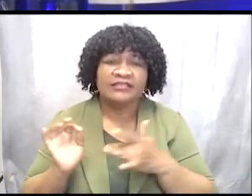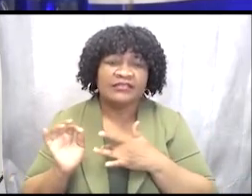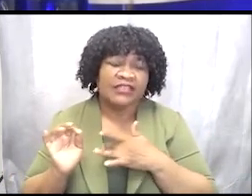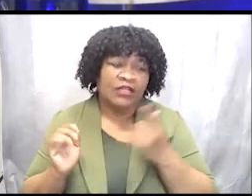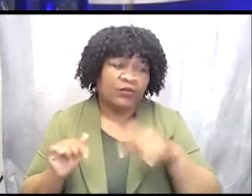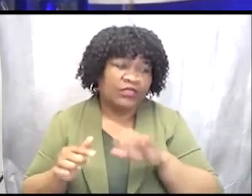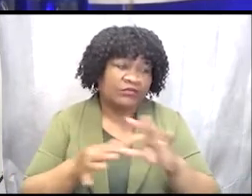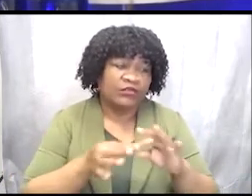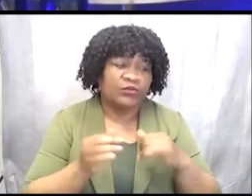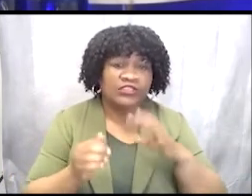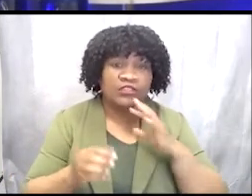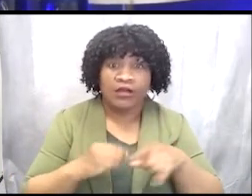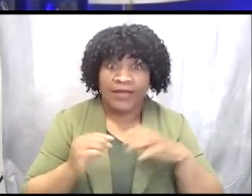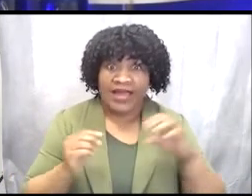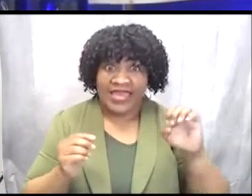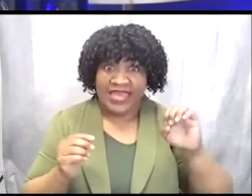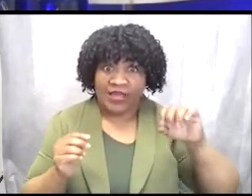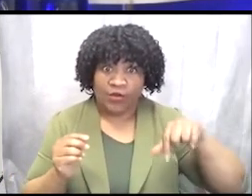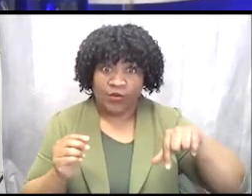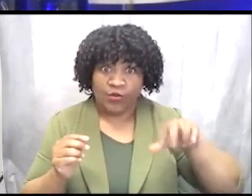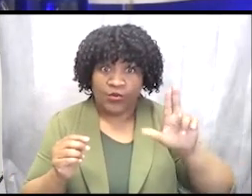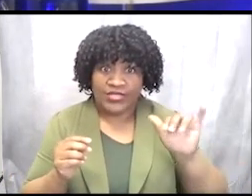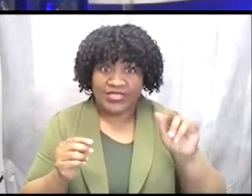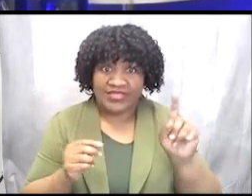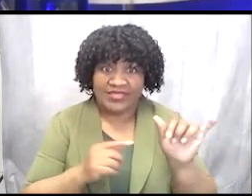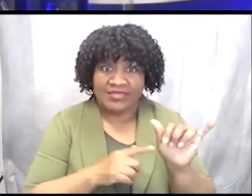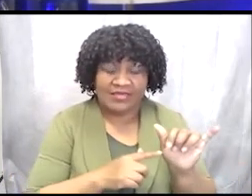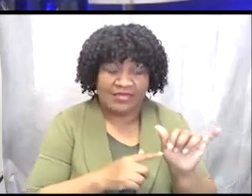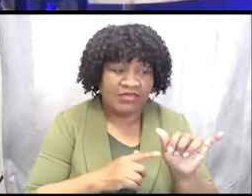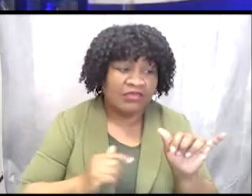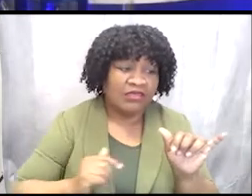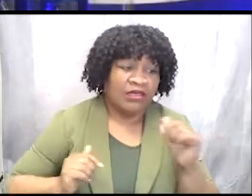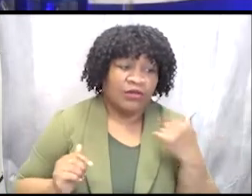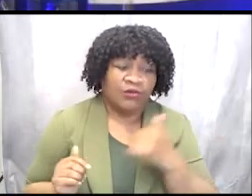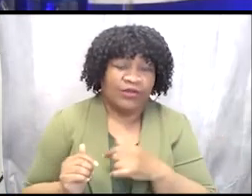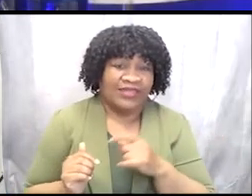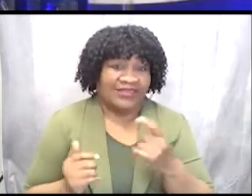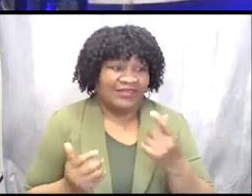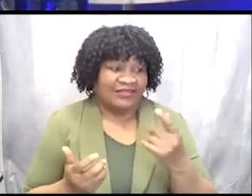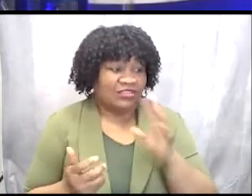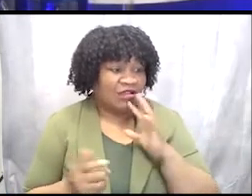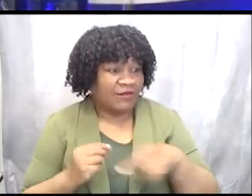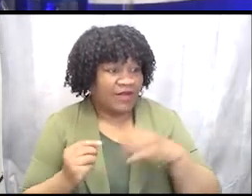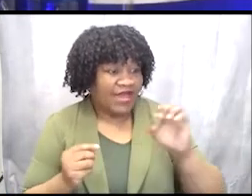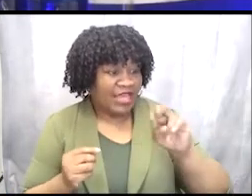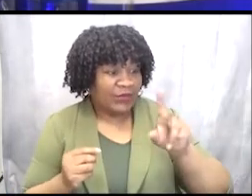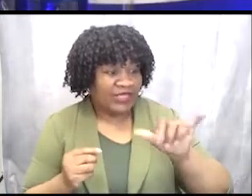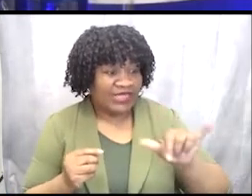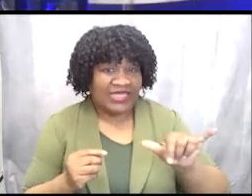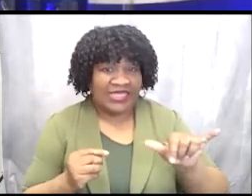when we talk about equity, we can't talk about equity without talking about excellence.